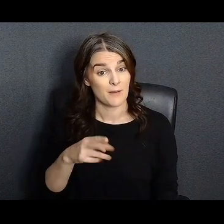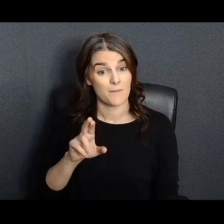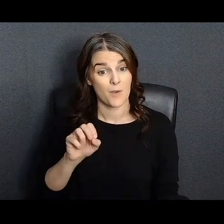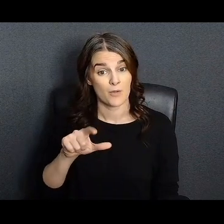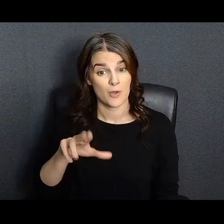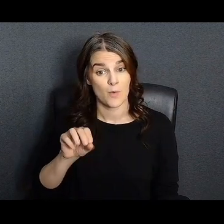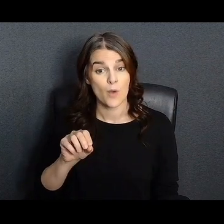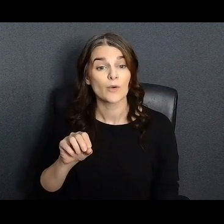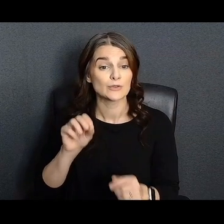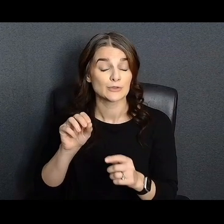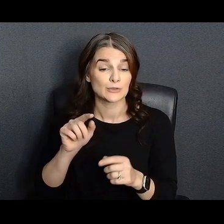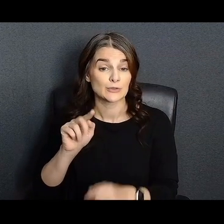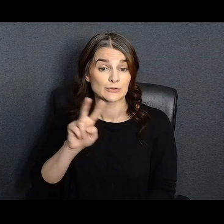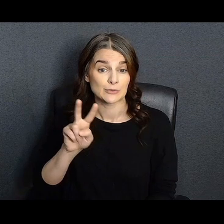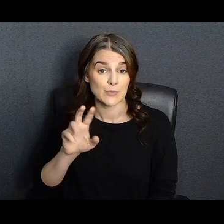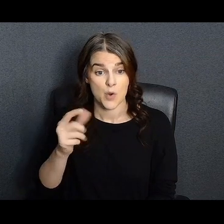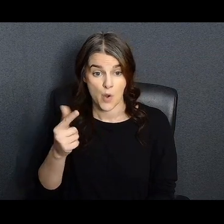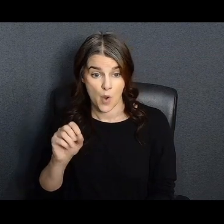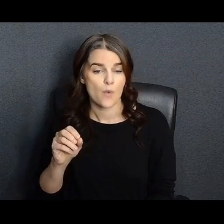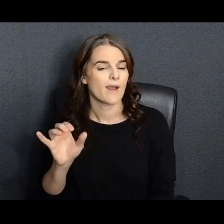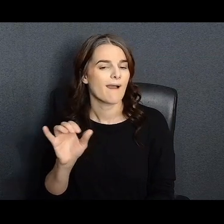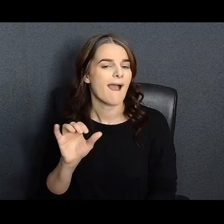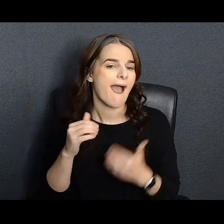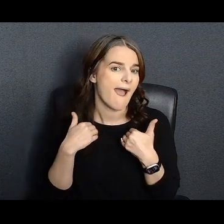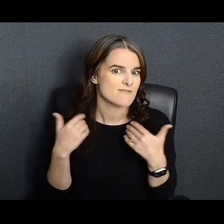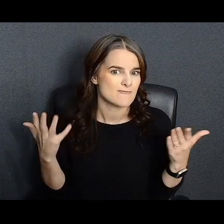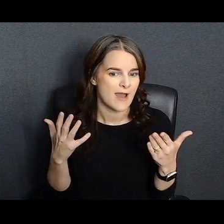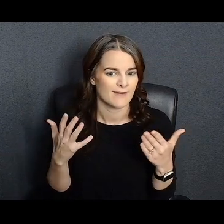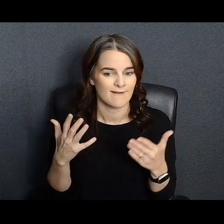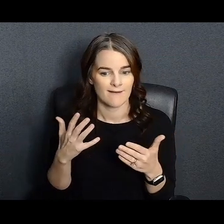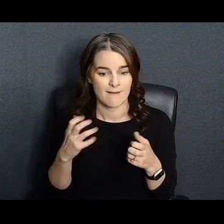is if we have our built in grammar turned on,